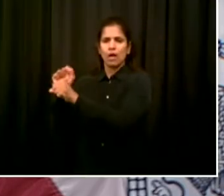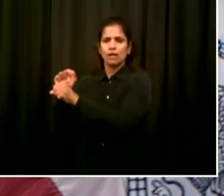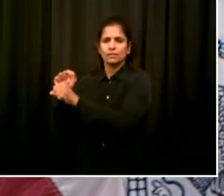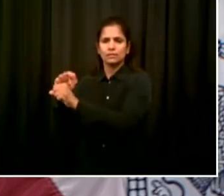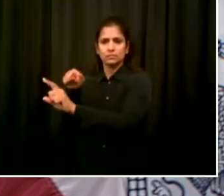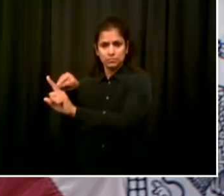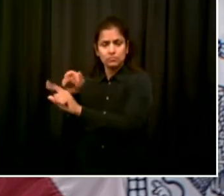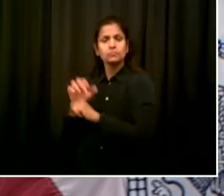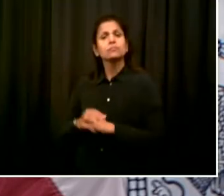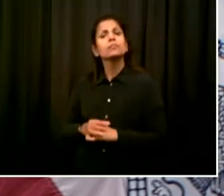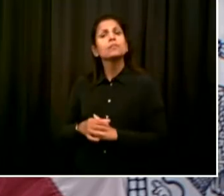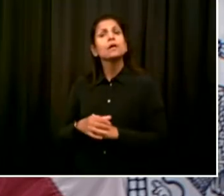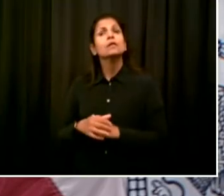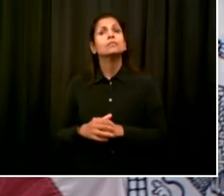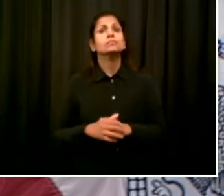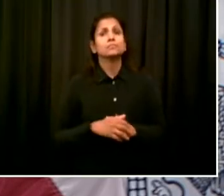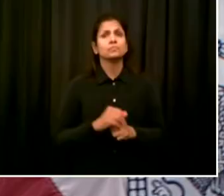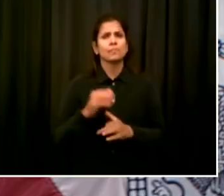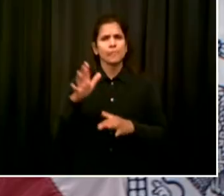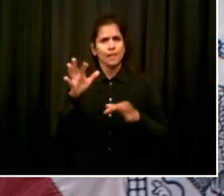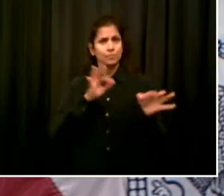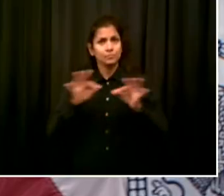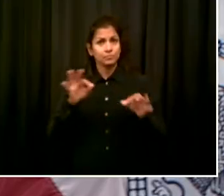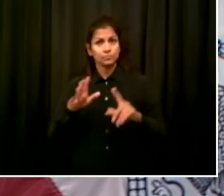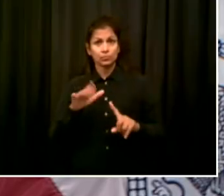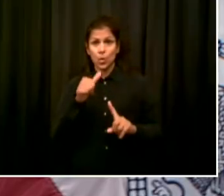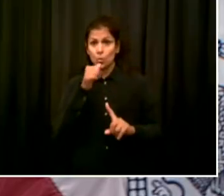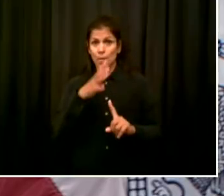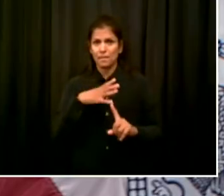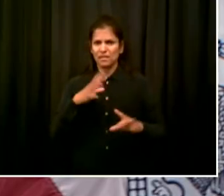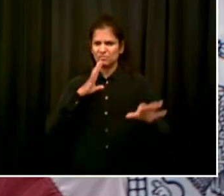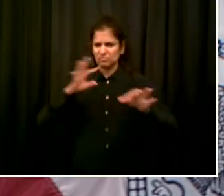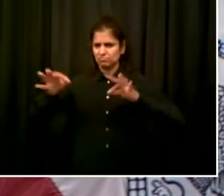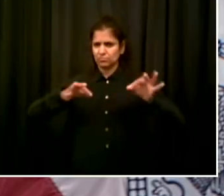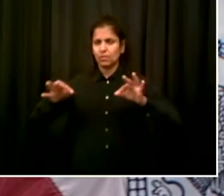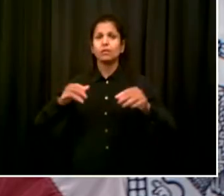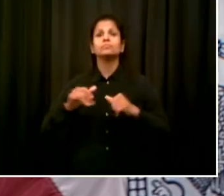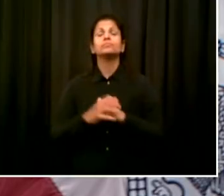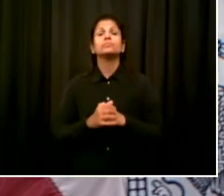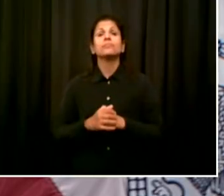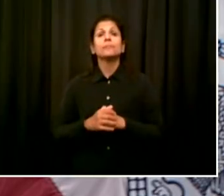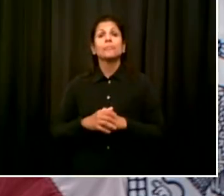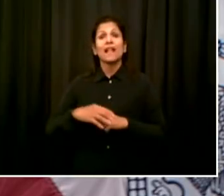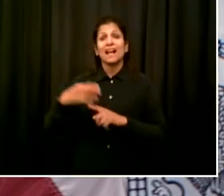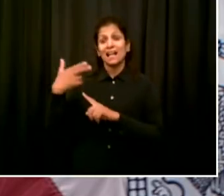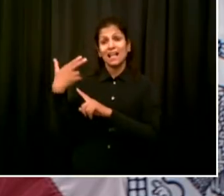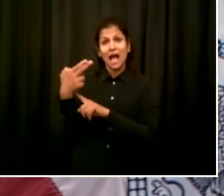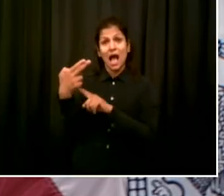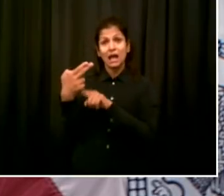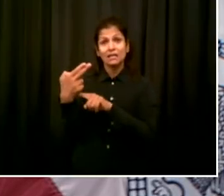KNOW . LOOKS LIKE WE TAKE GUN ARRESTS